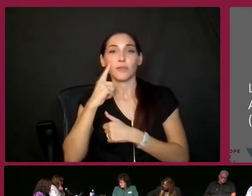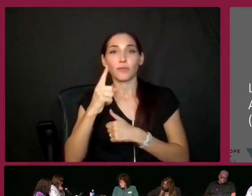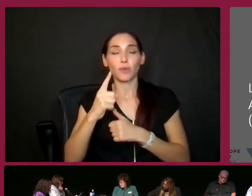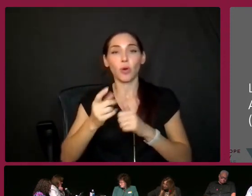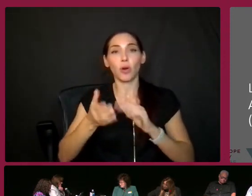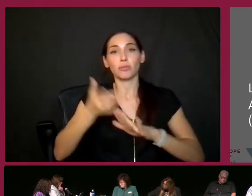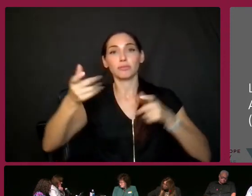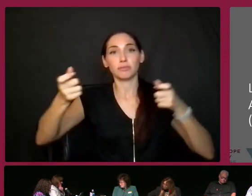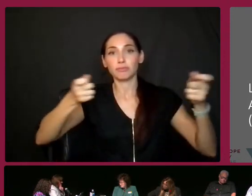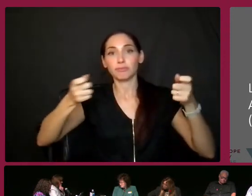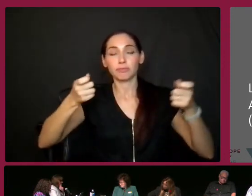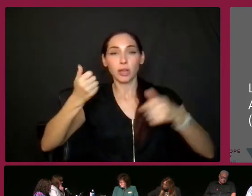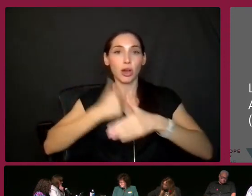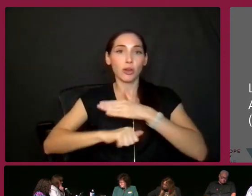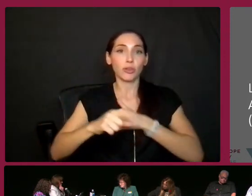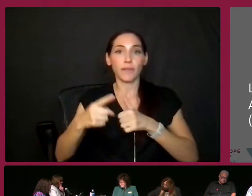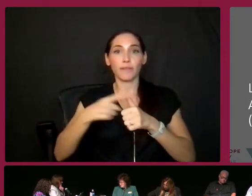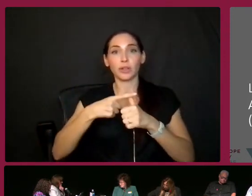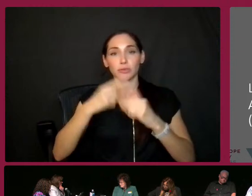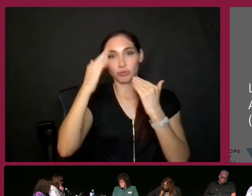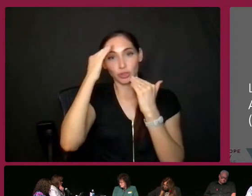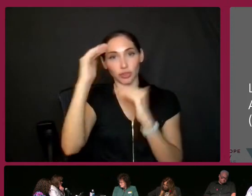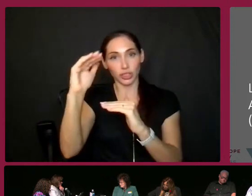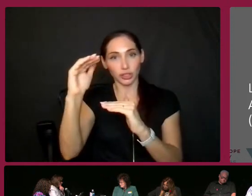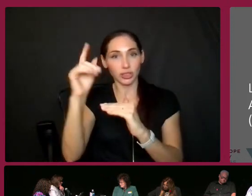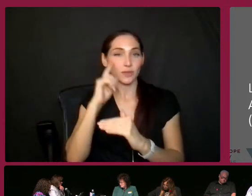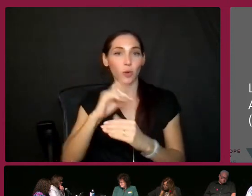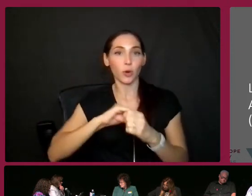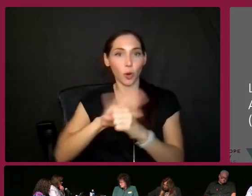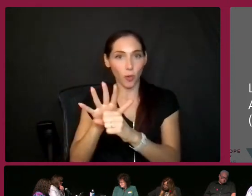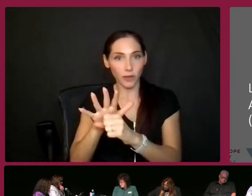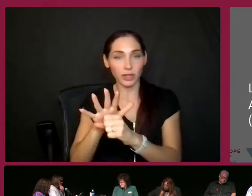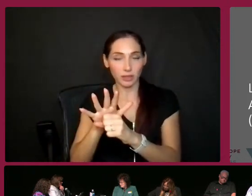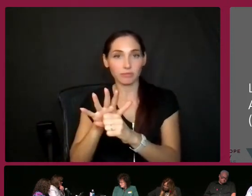the initial restrictions of COVID-19, marked